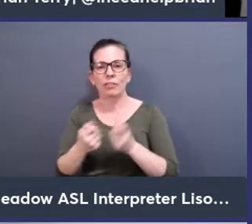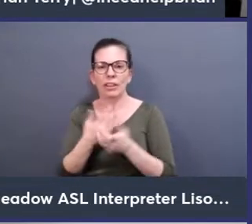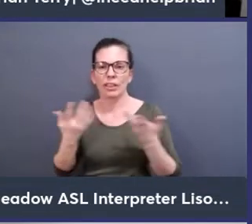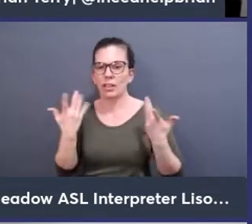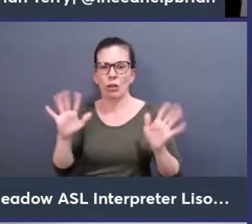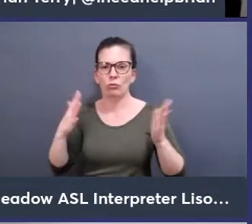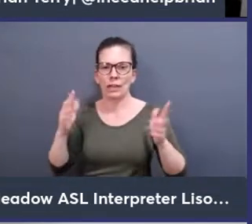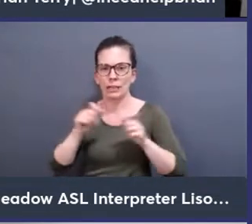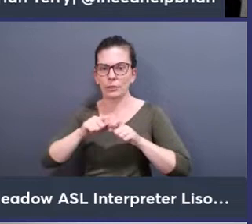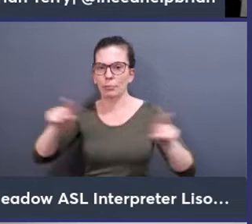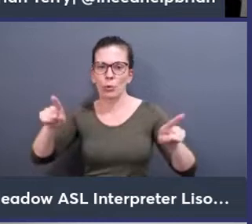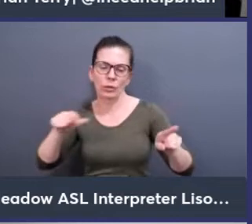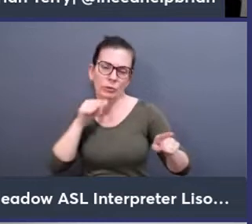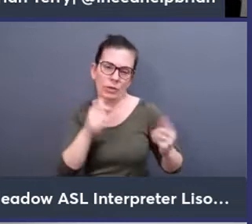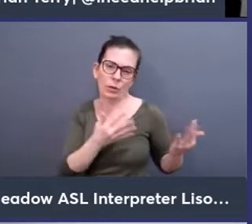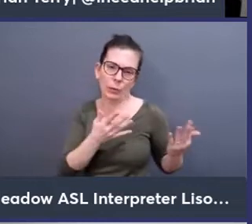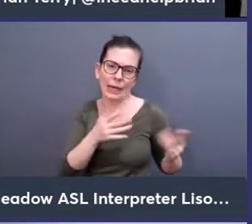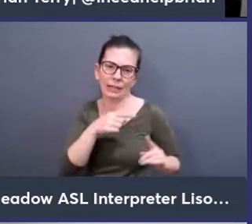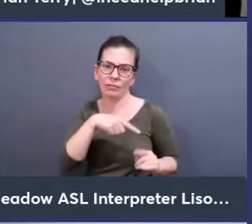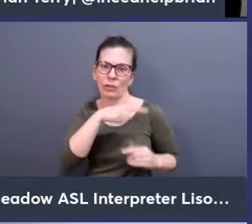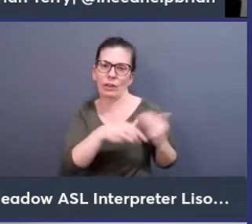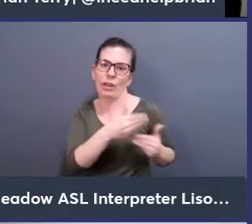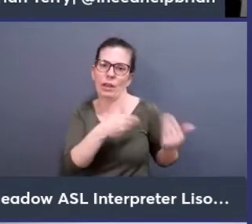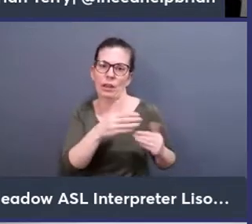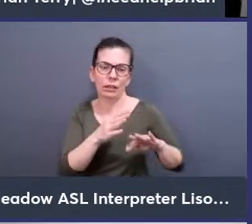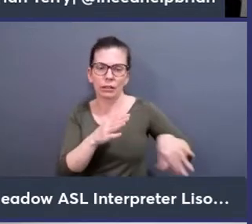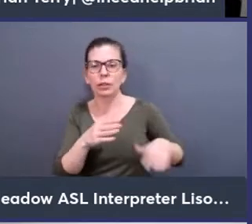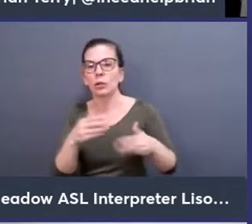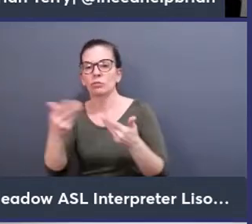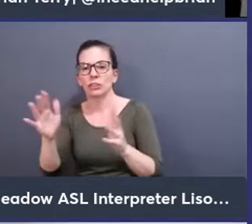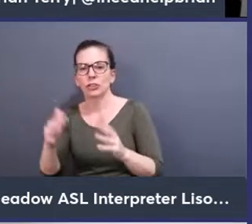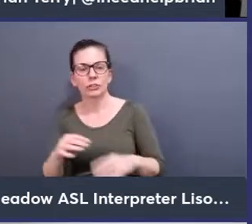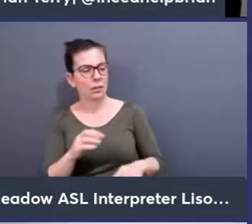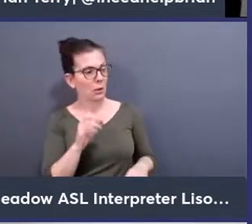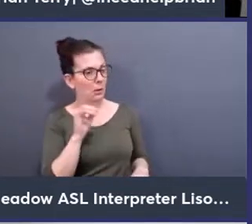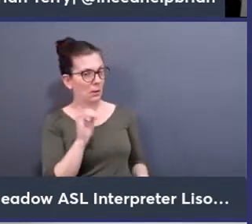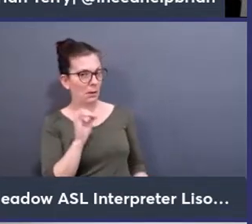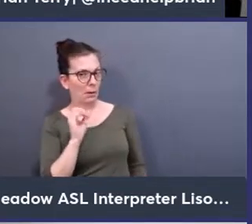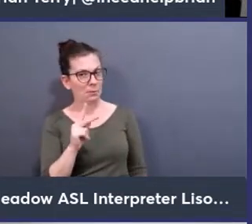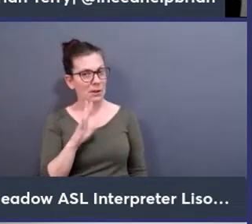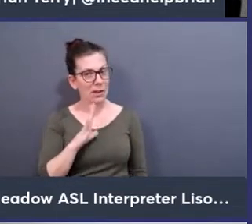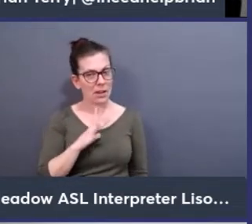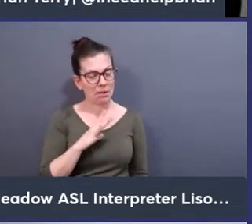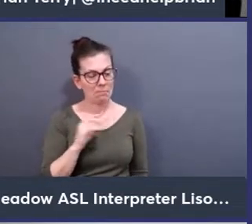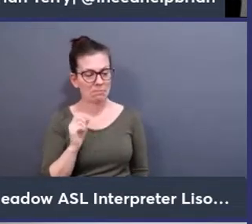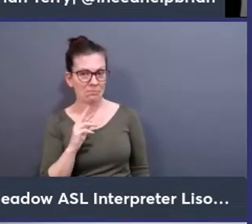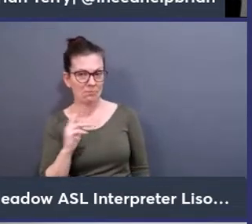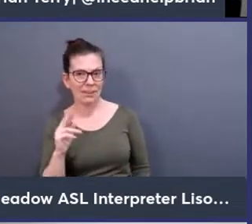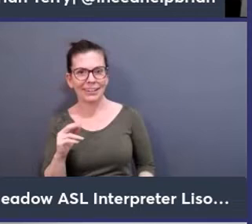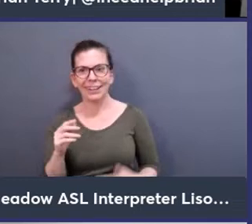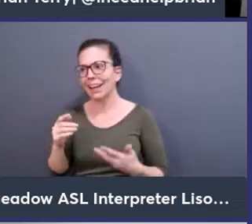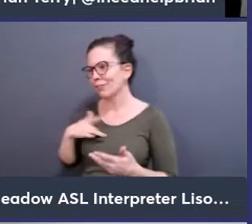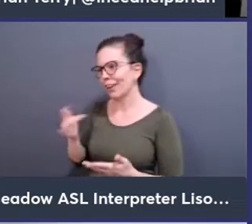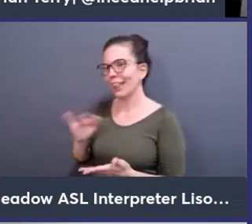so we don't have to wait for all the rest of them to deploy. Okay. It's like a cooking show, you know.